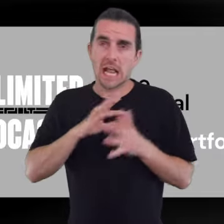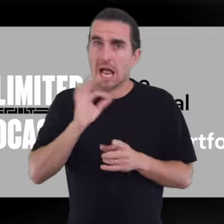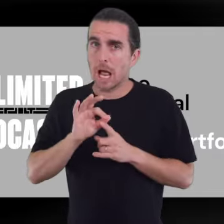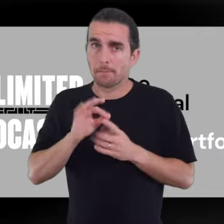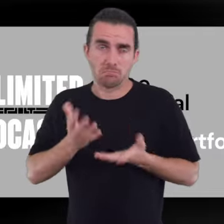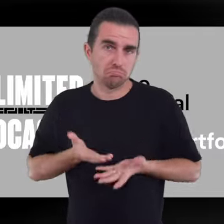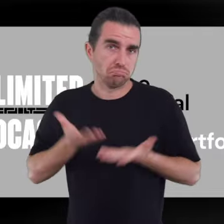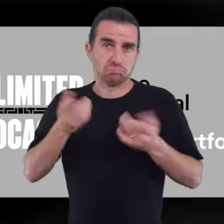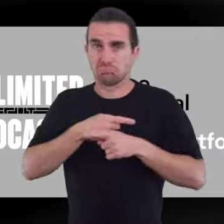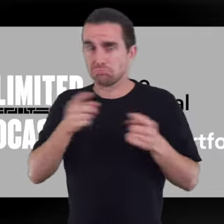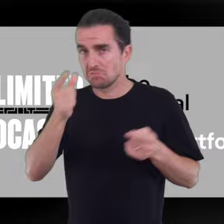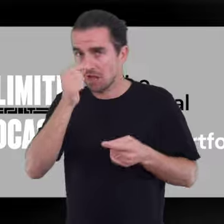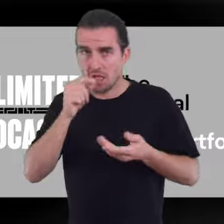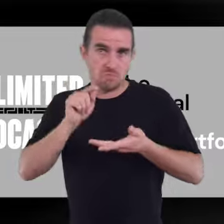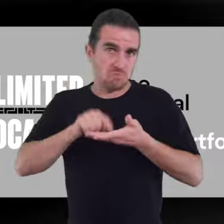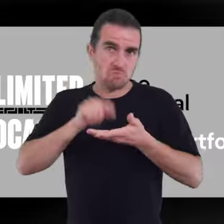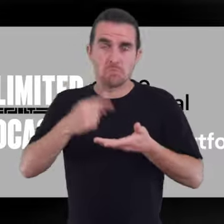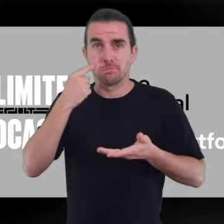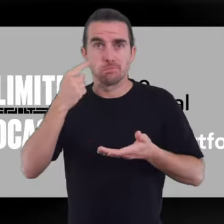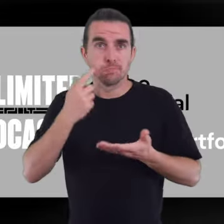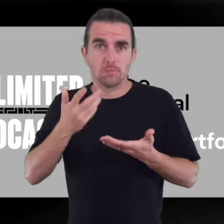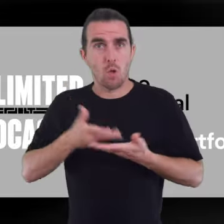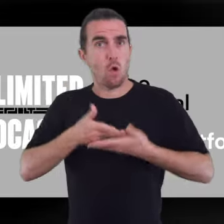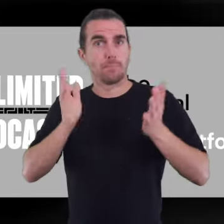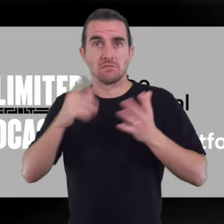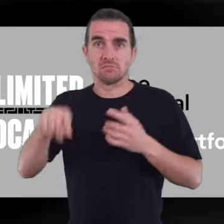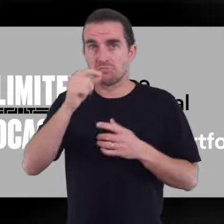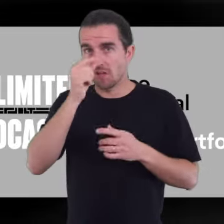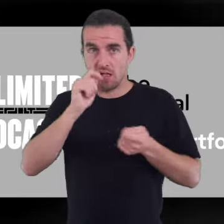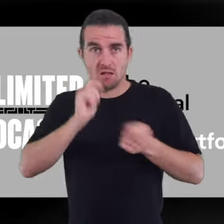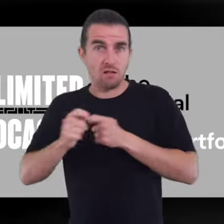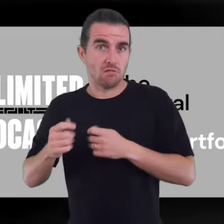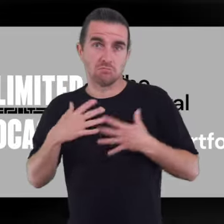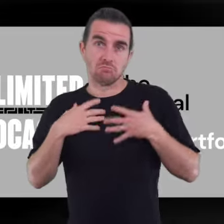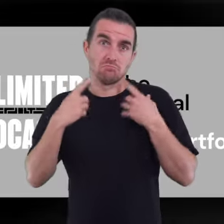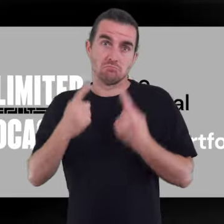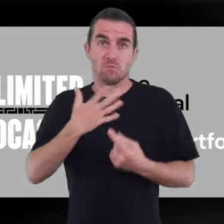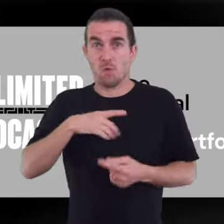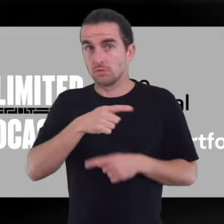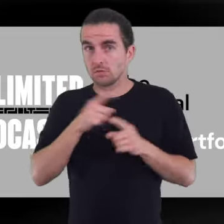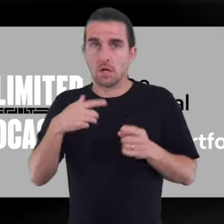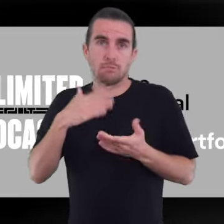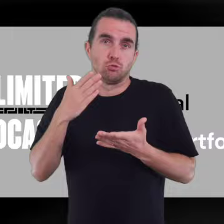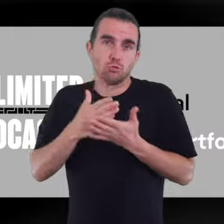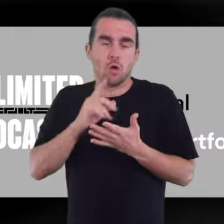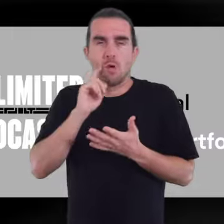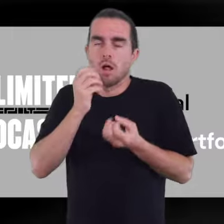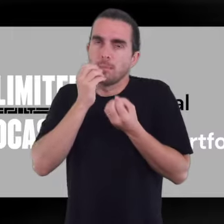It's a completely freely available app to everyone. It's all open source, so anyone can change the code and do anything that they want with it,